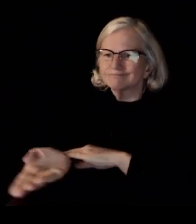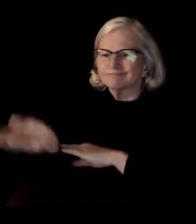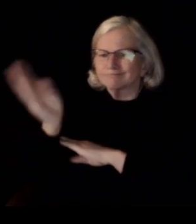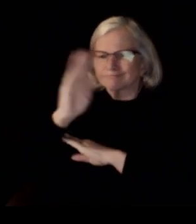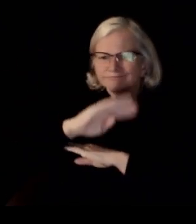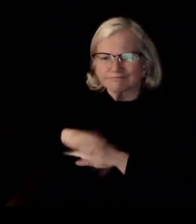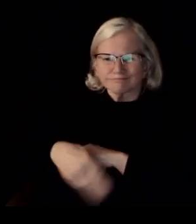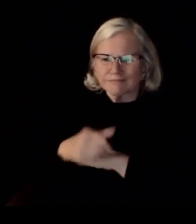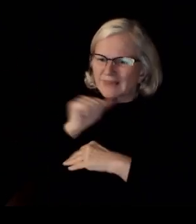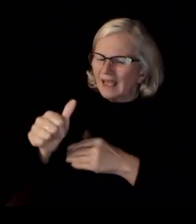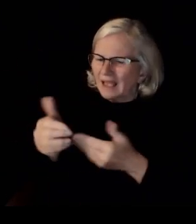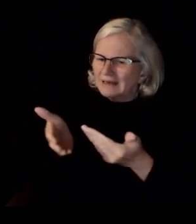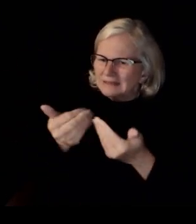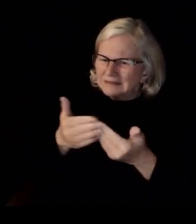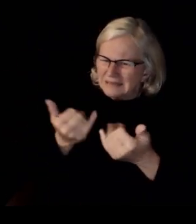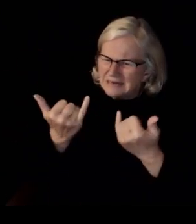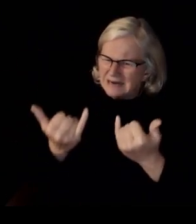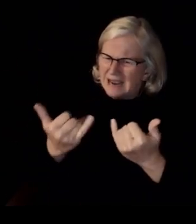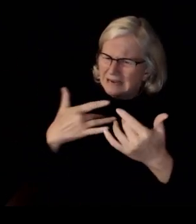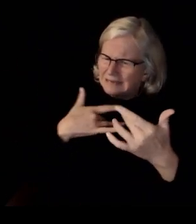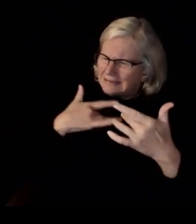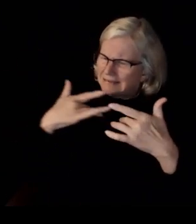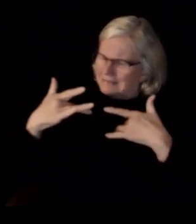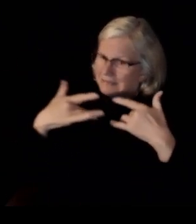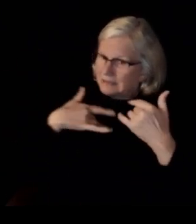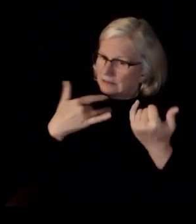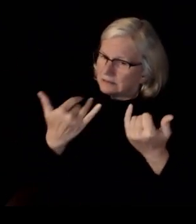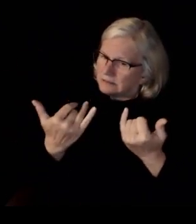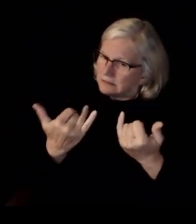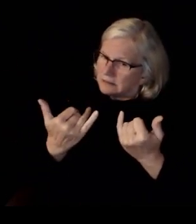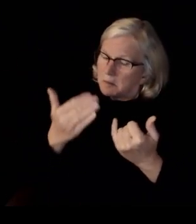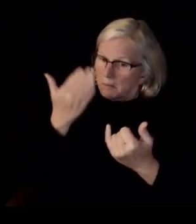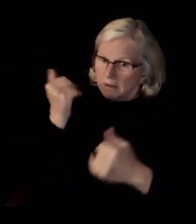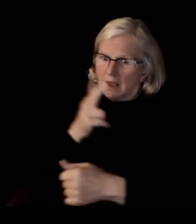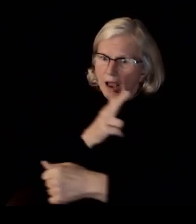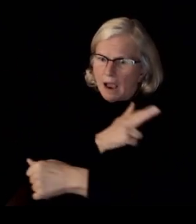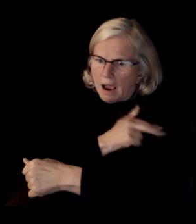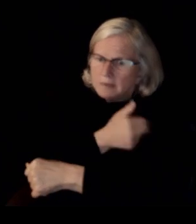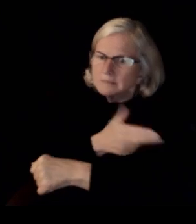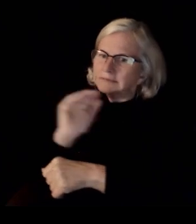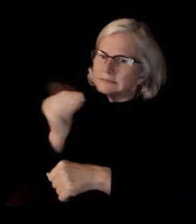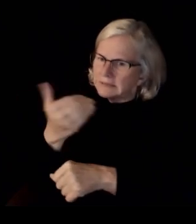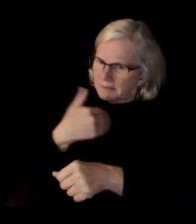of PPE in both the hospital system and the state's warehouse. We are continuing to supply